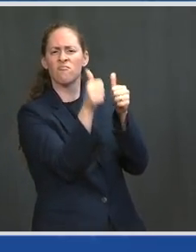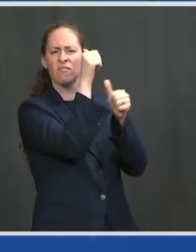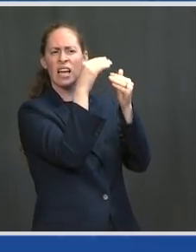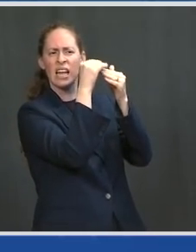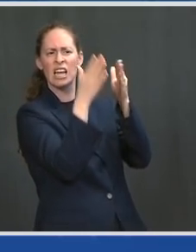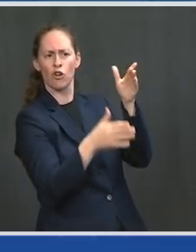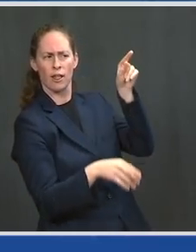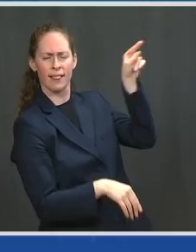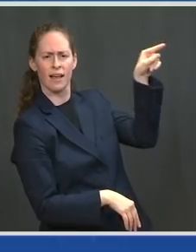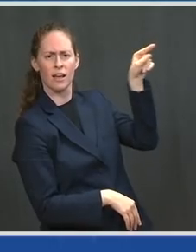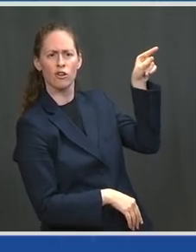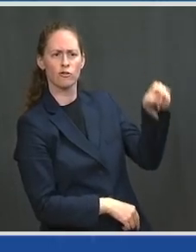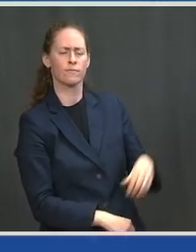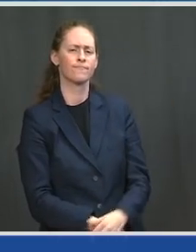My expectation and hope is that